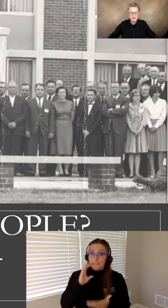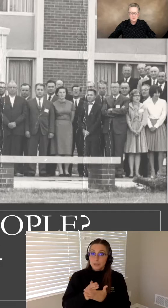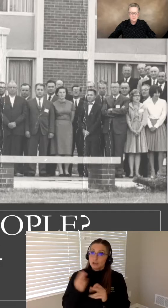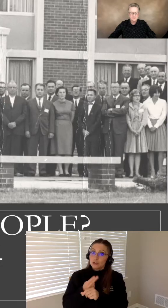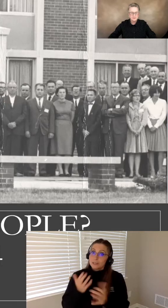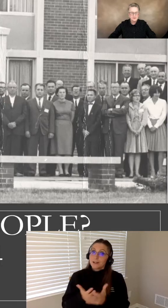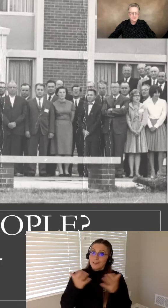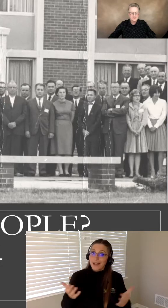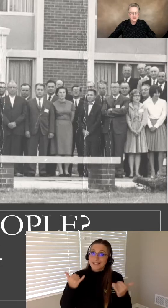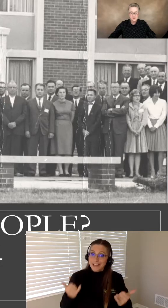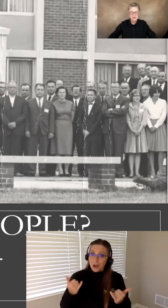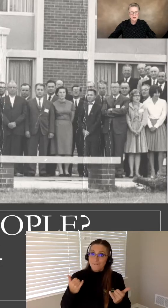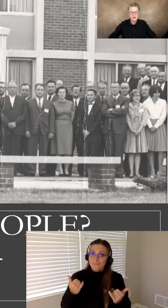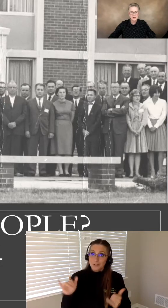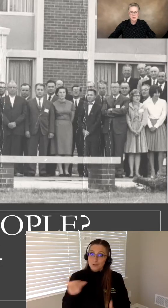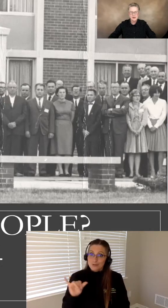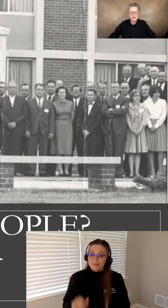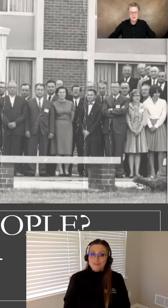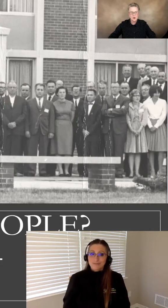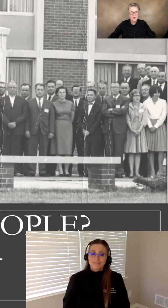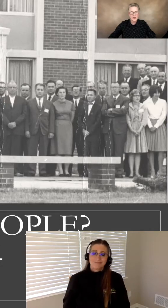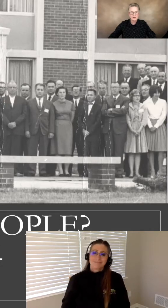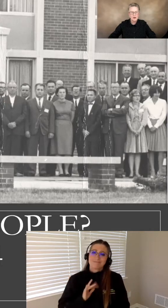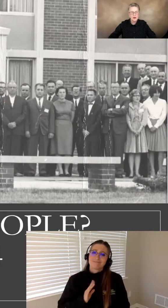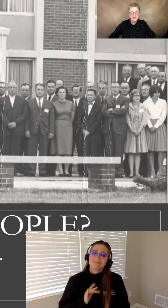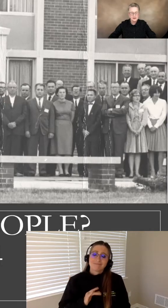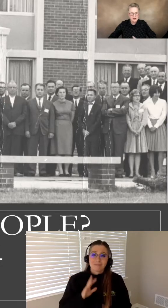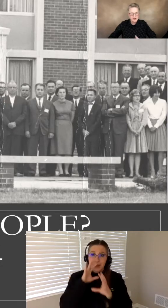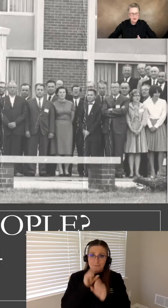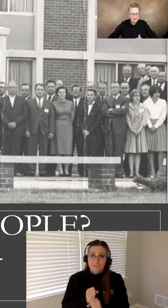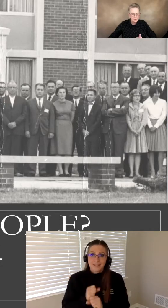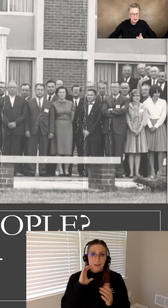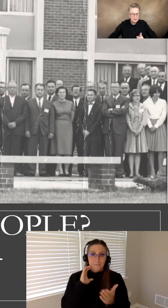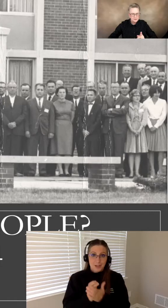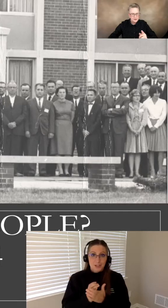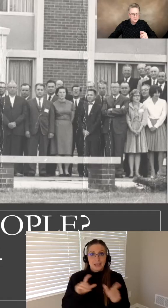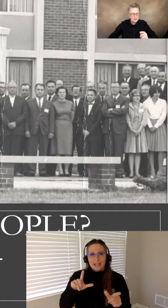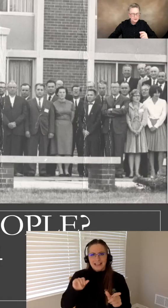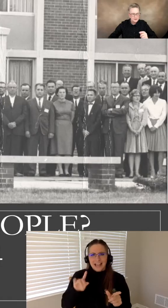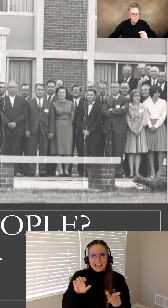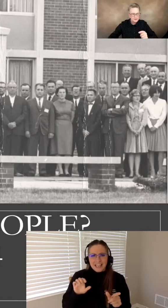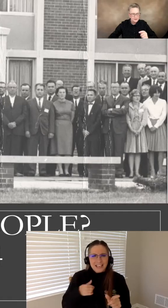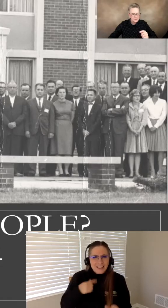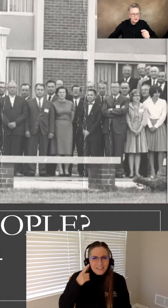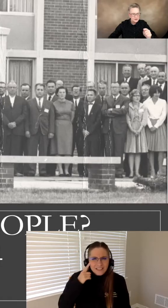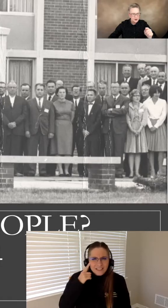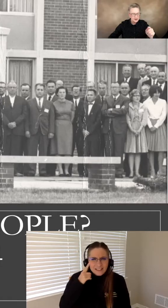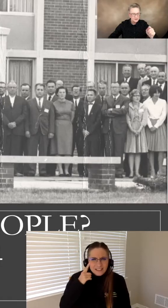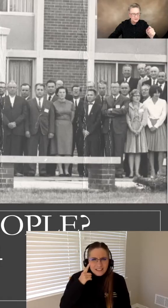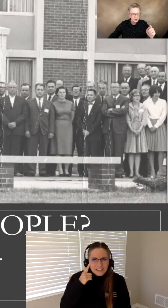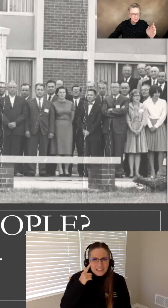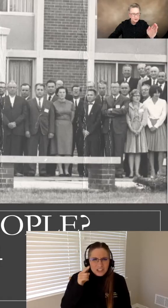um it's just an amazing photo and Lottie is there I don't, she's right in the front